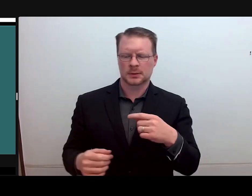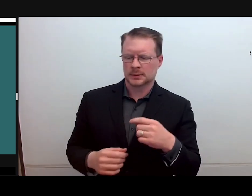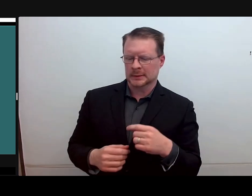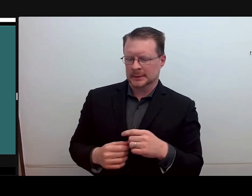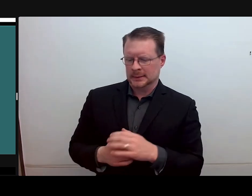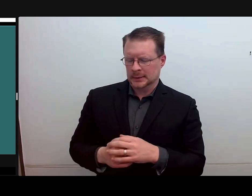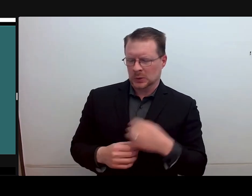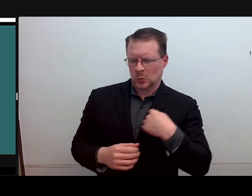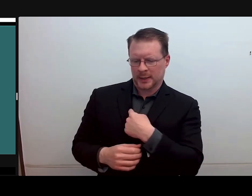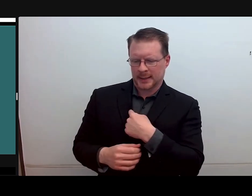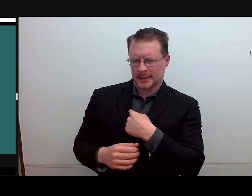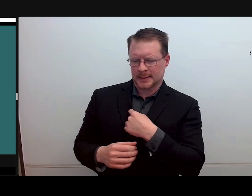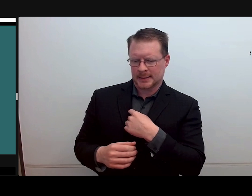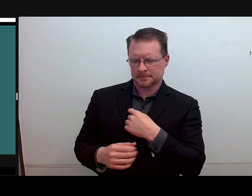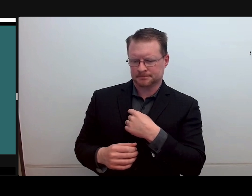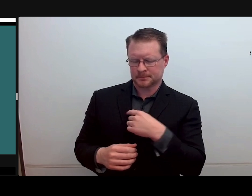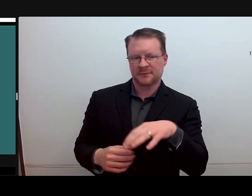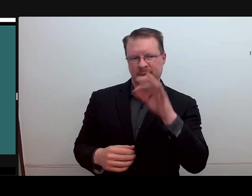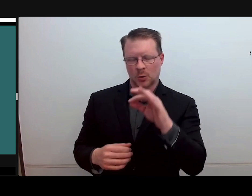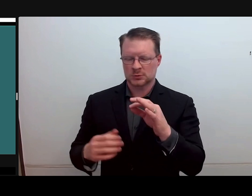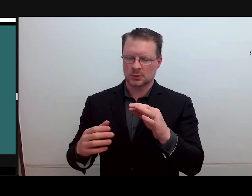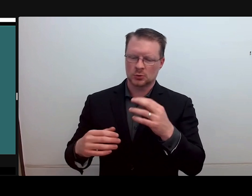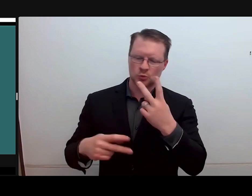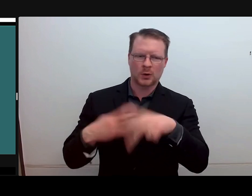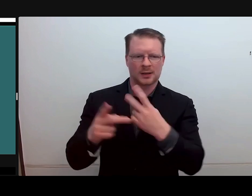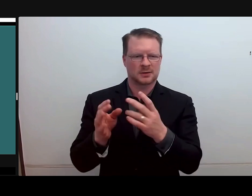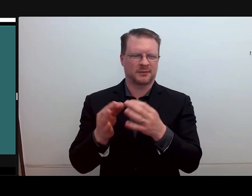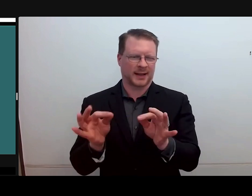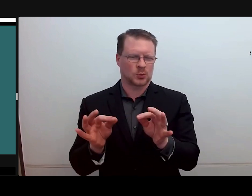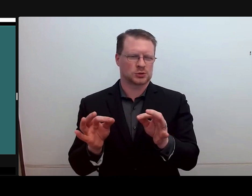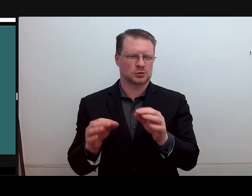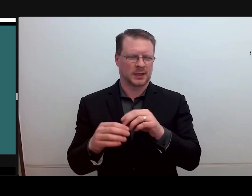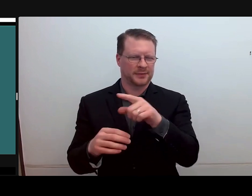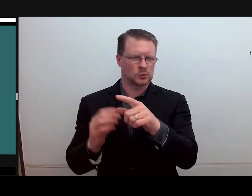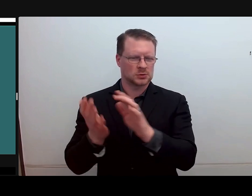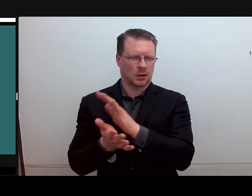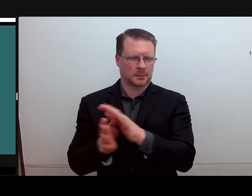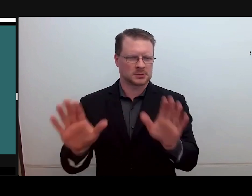So for example, we found two kinds of language